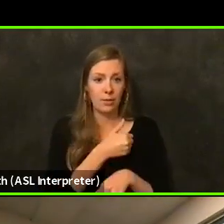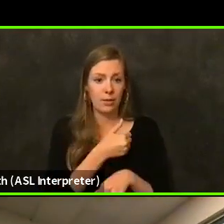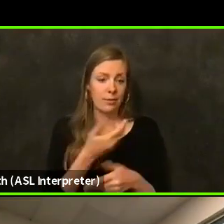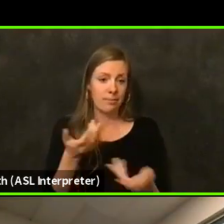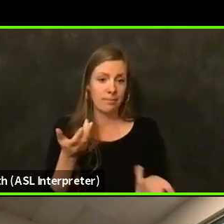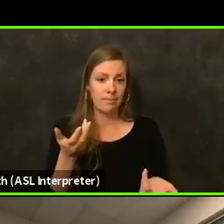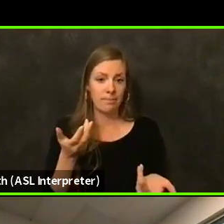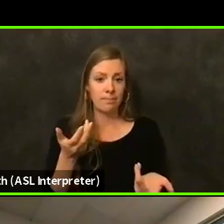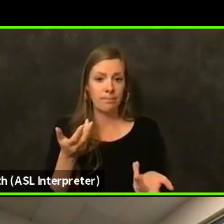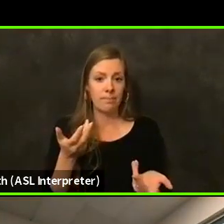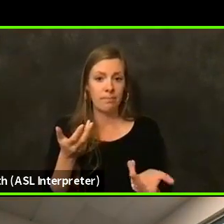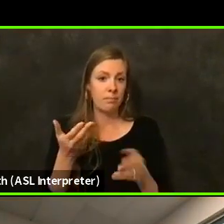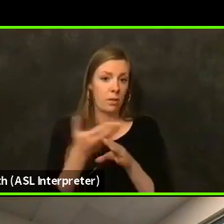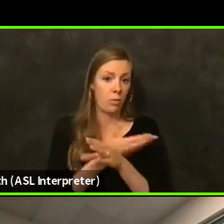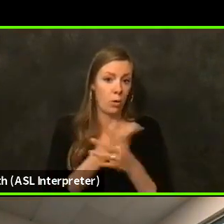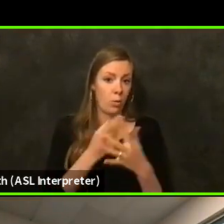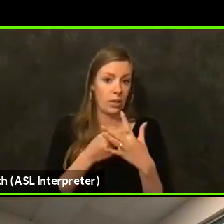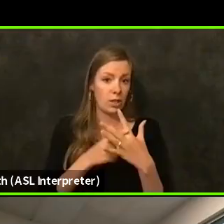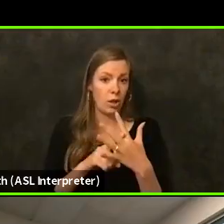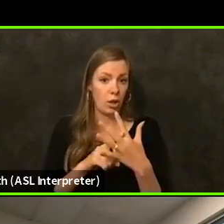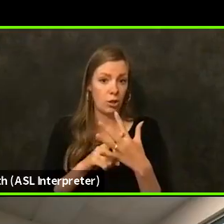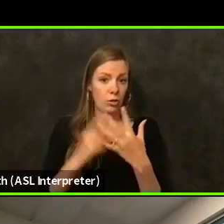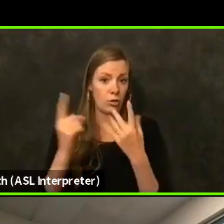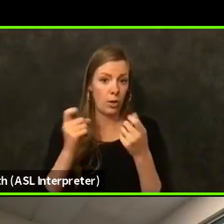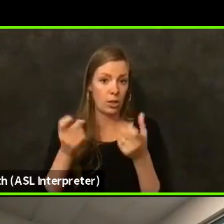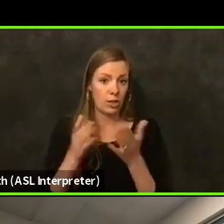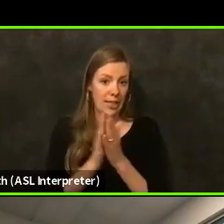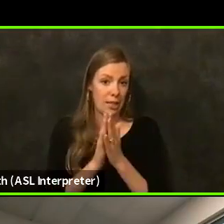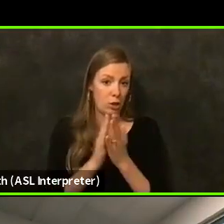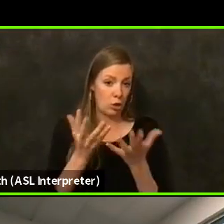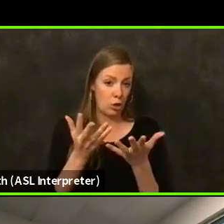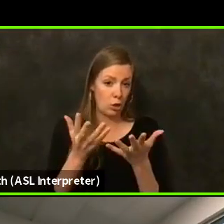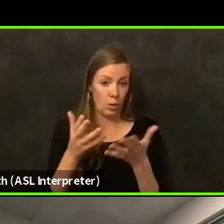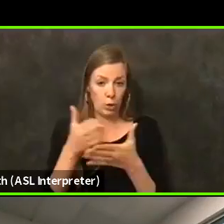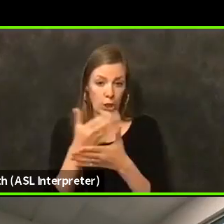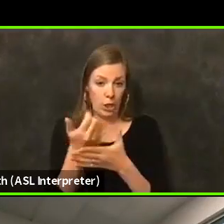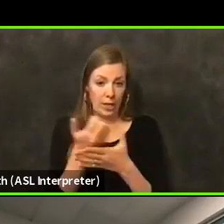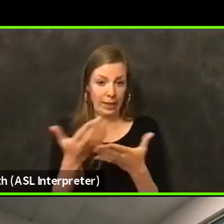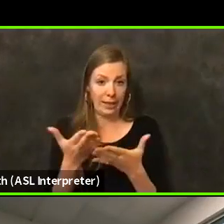prior to us going to questions from the media and members of the public?